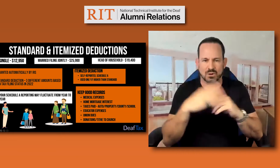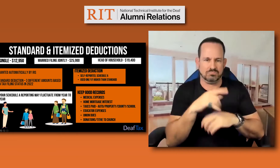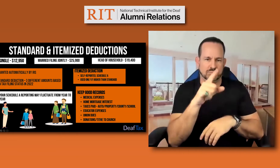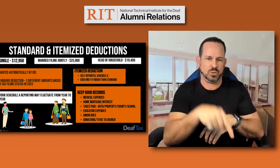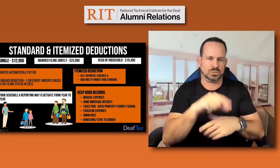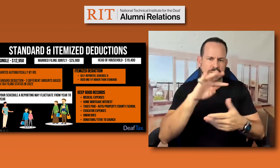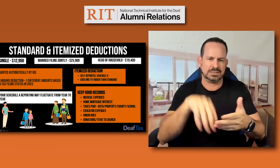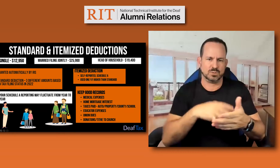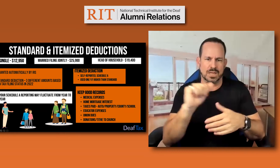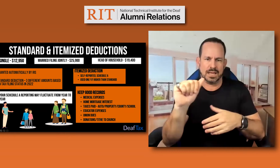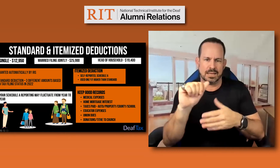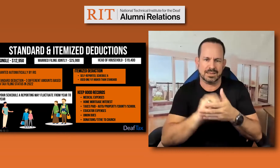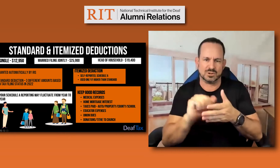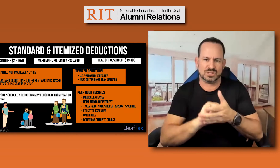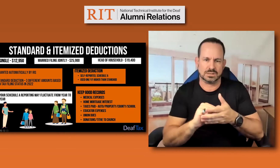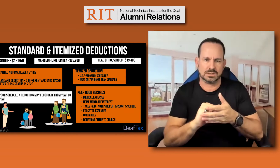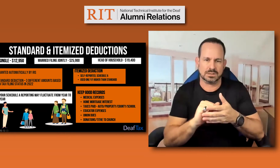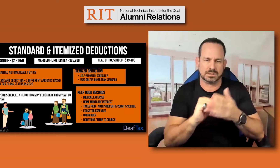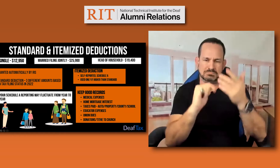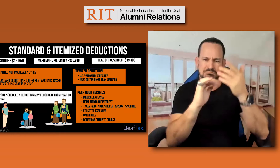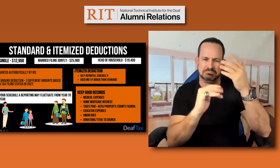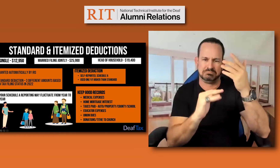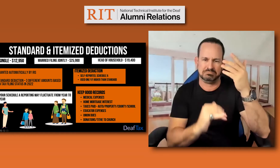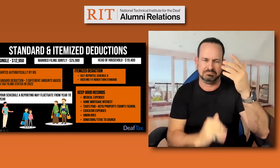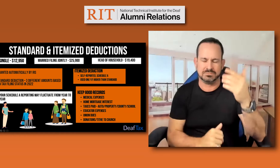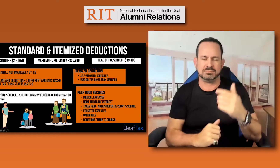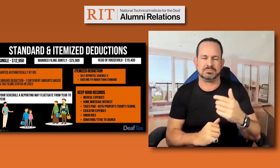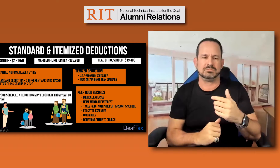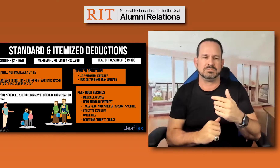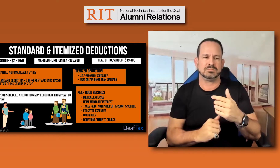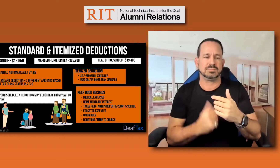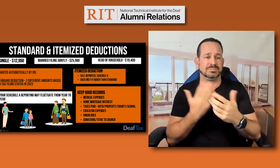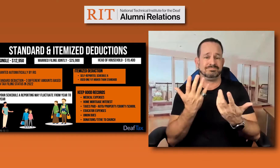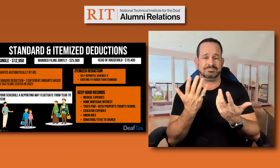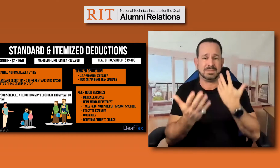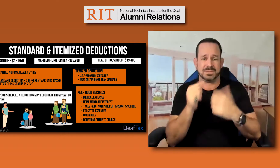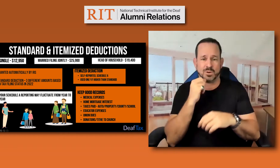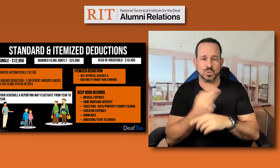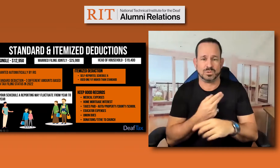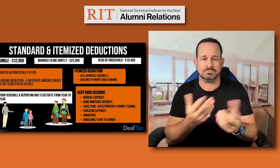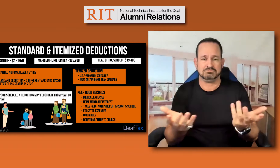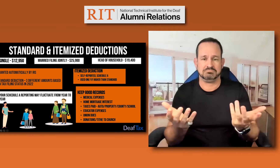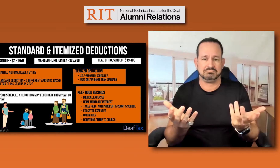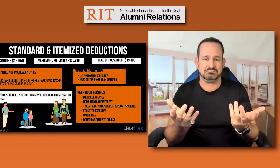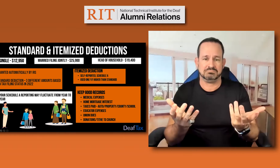that you can bring up later to enter into your Schedule A.